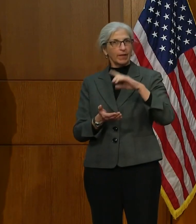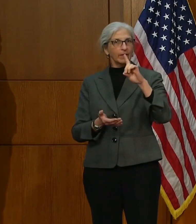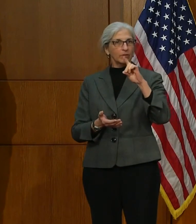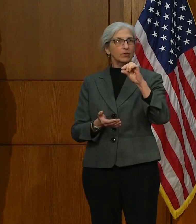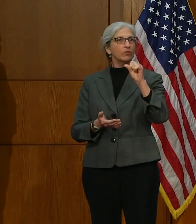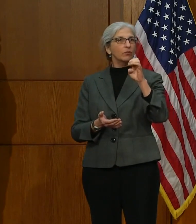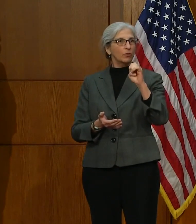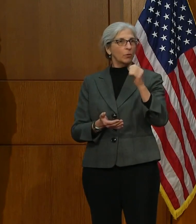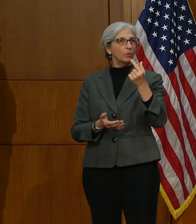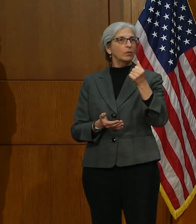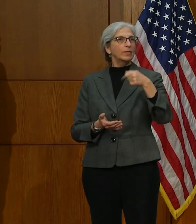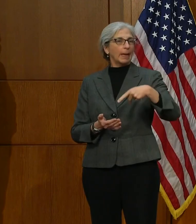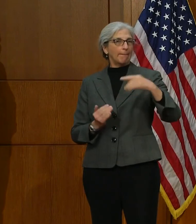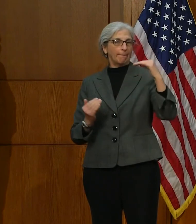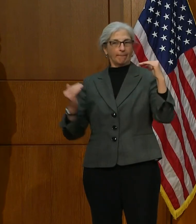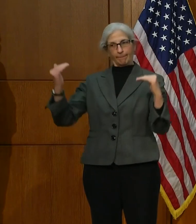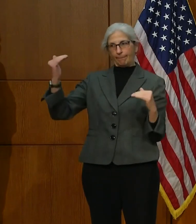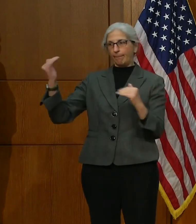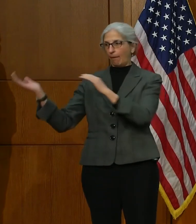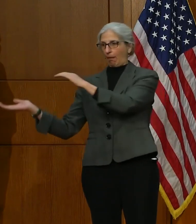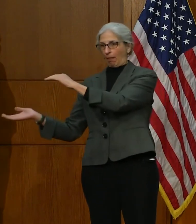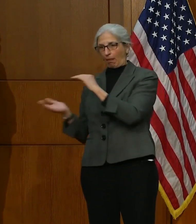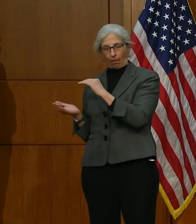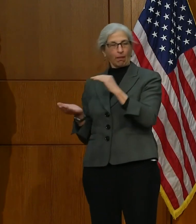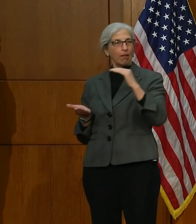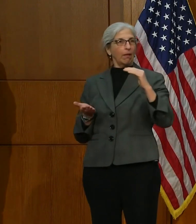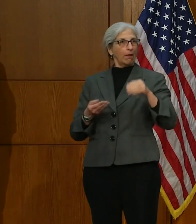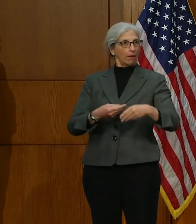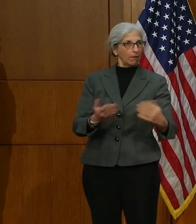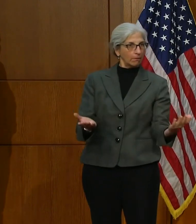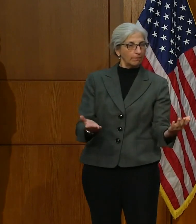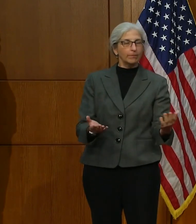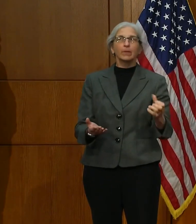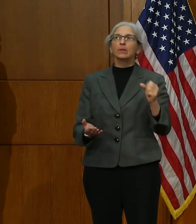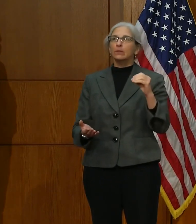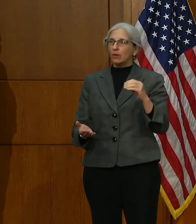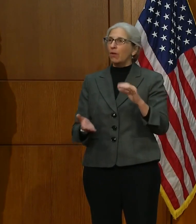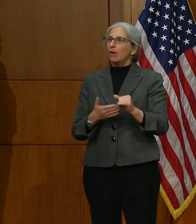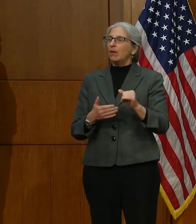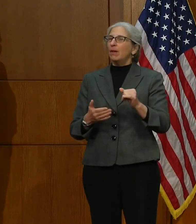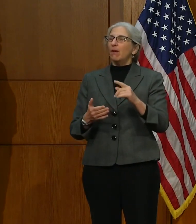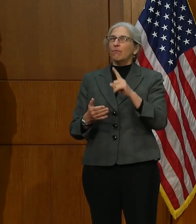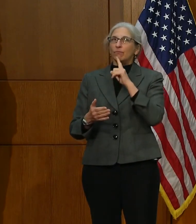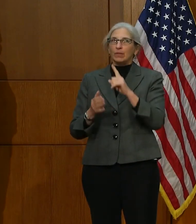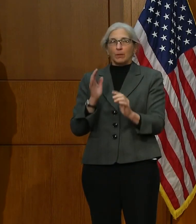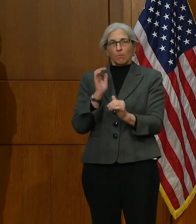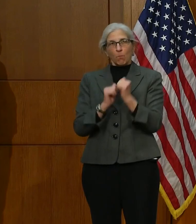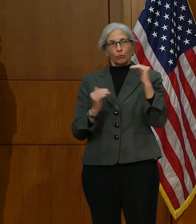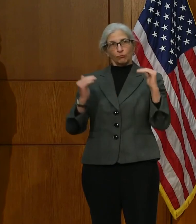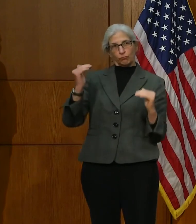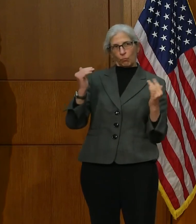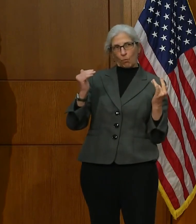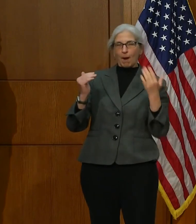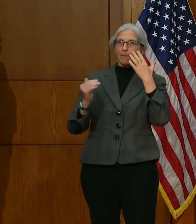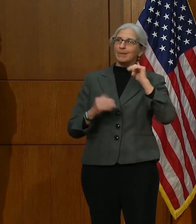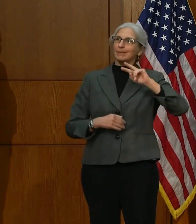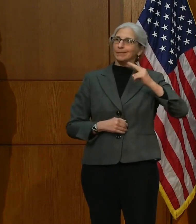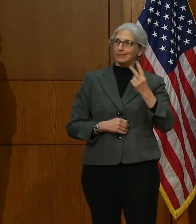DOSE GAP. UM THE LARGEST CHUNK